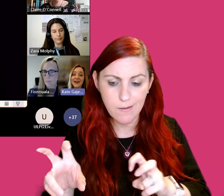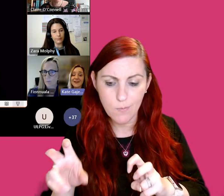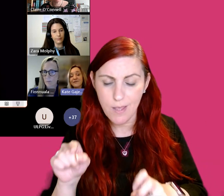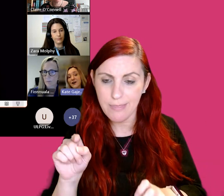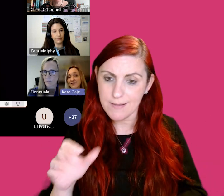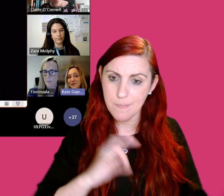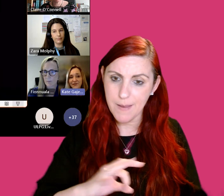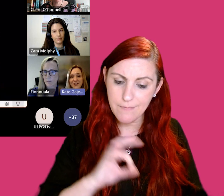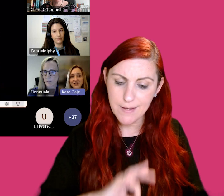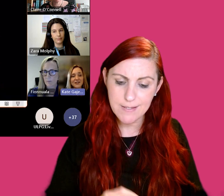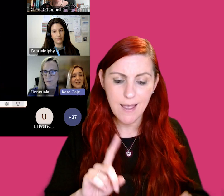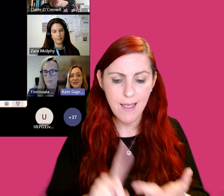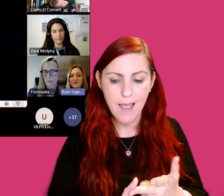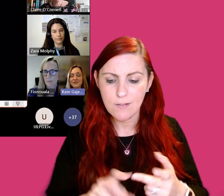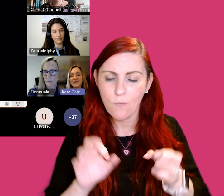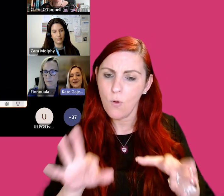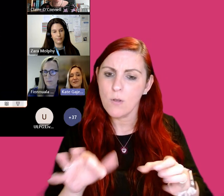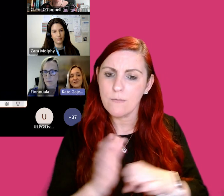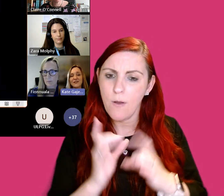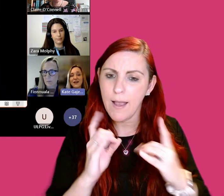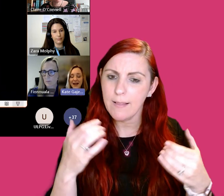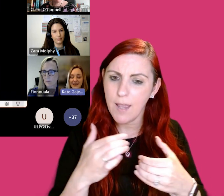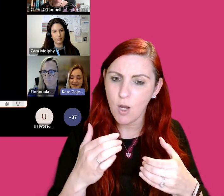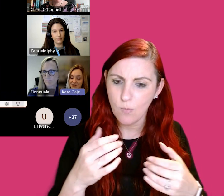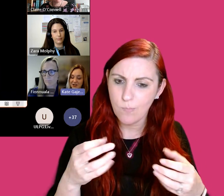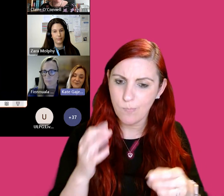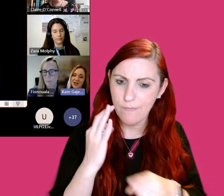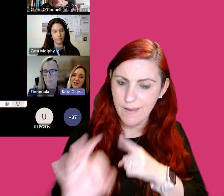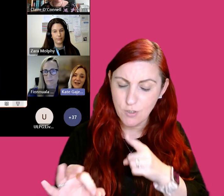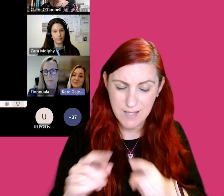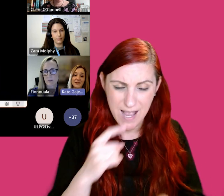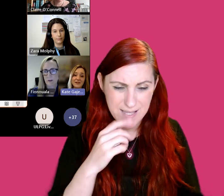and then for healthcare professionals I do think it's absolutely essential and Michelle explained